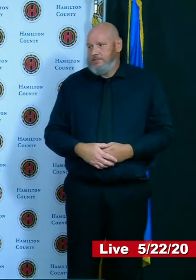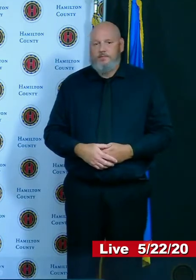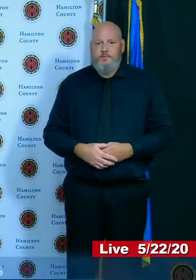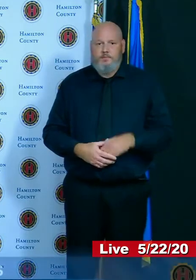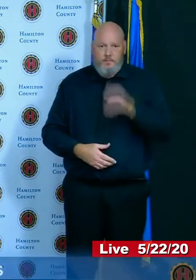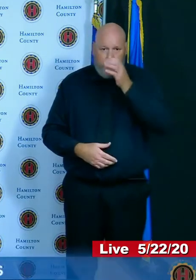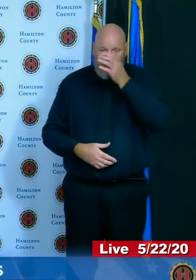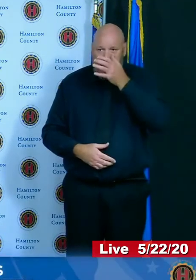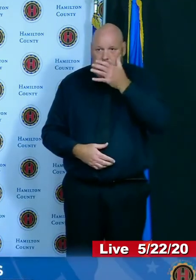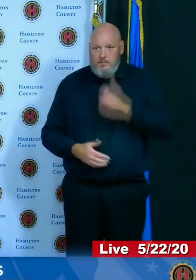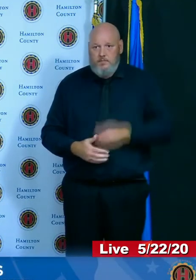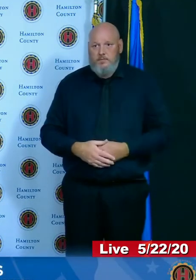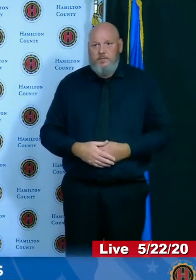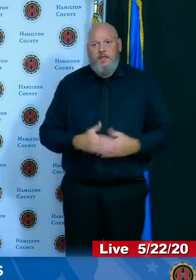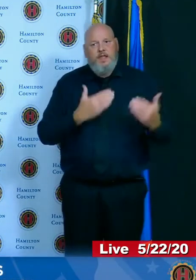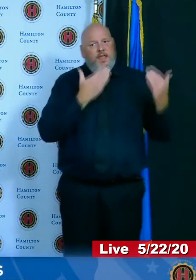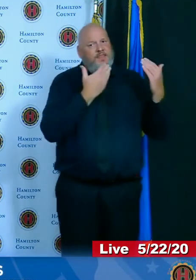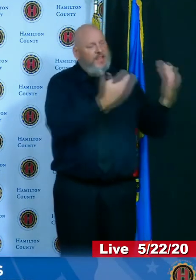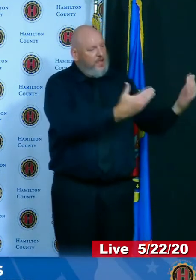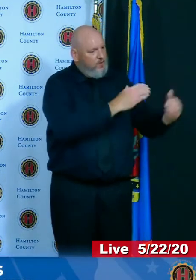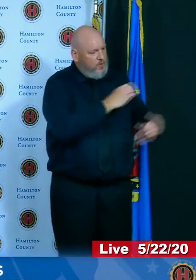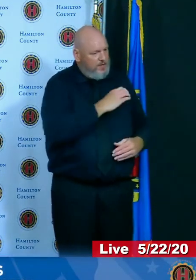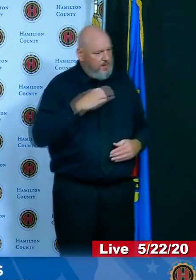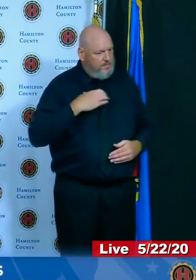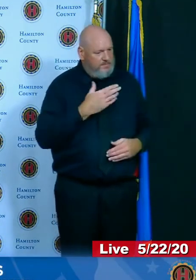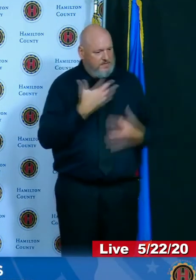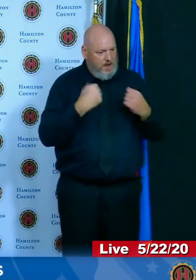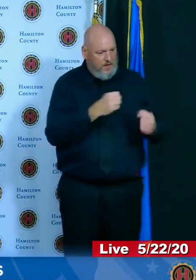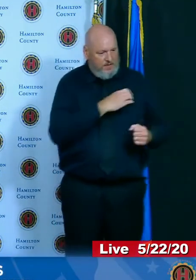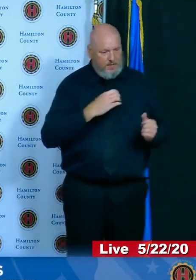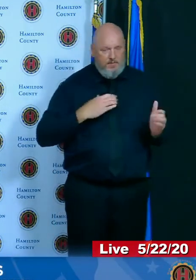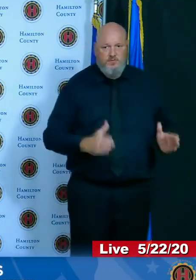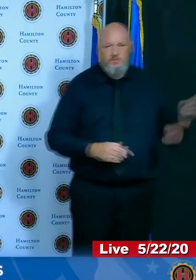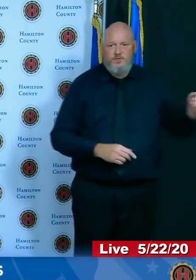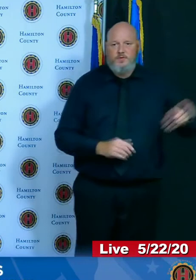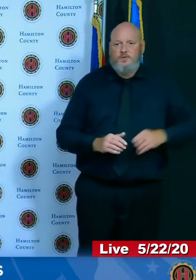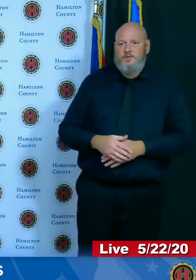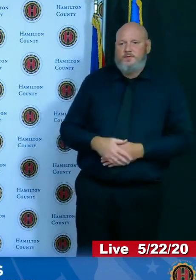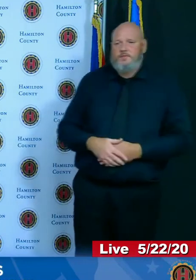thank you thanks again Greg so I just want to reiterate something because uh